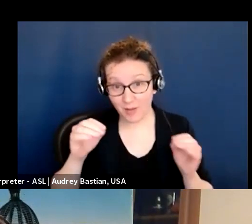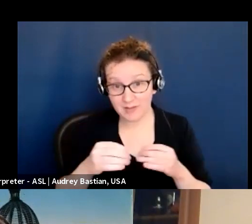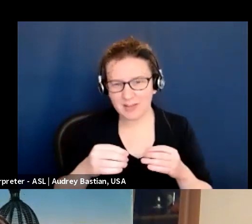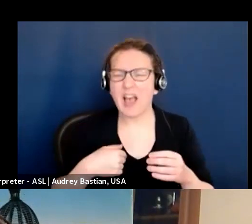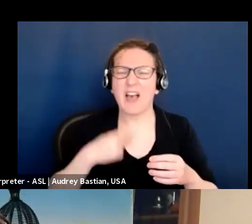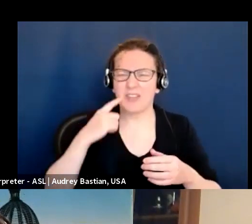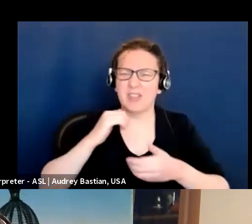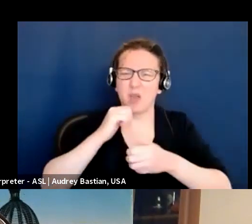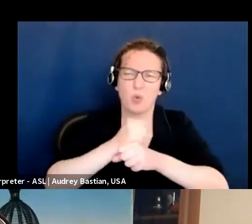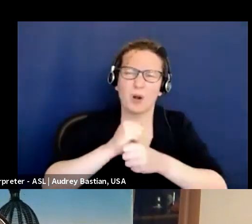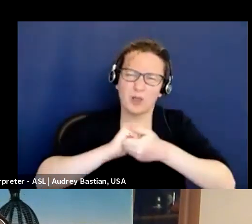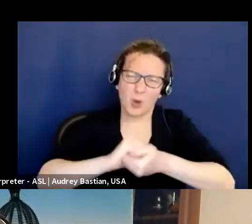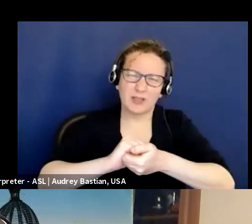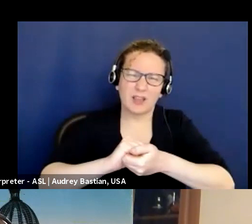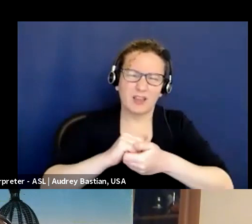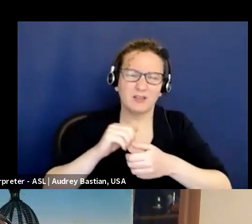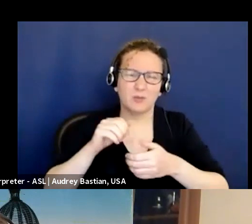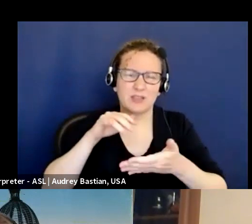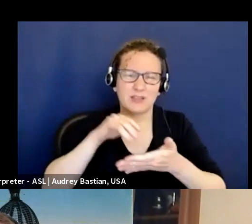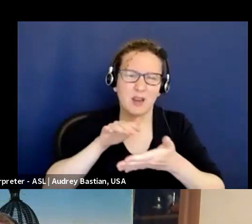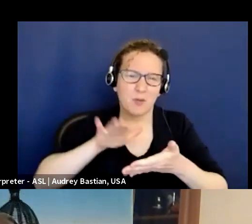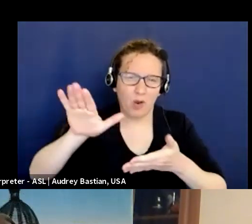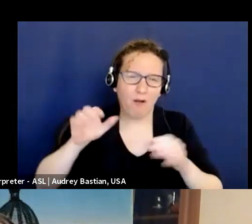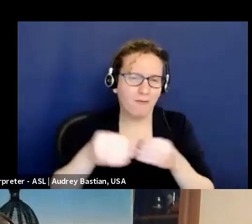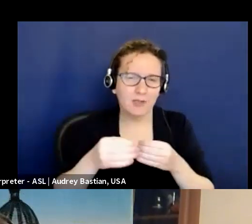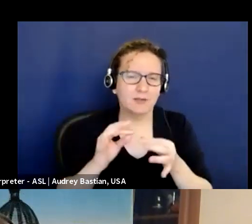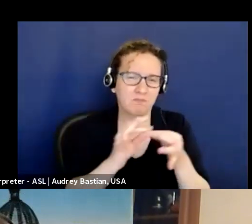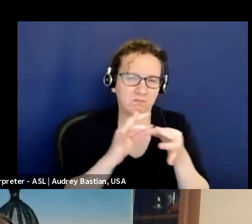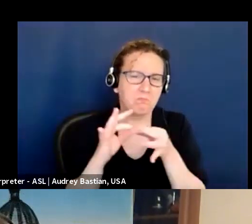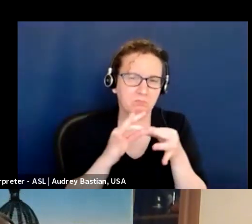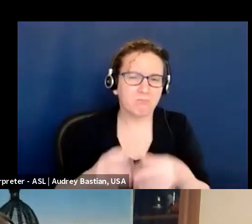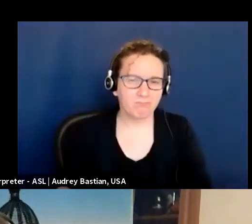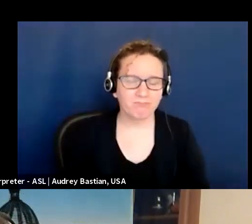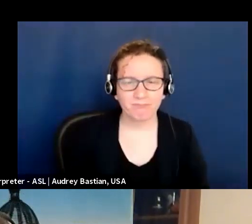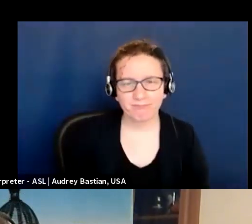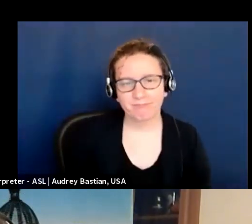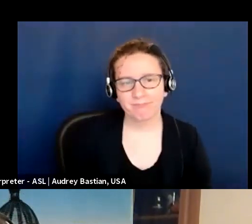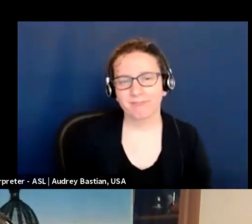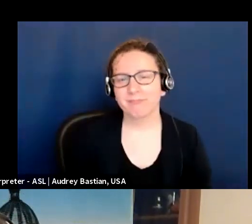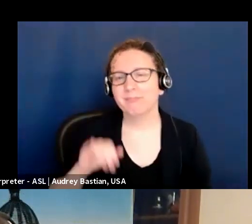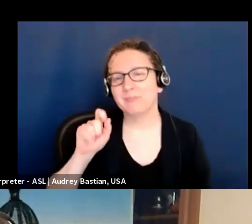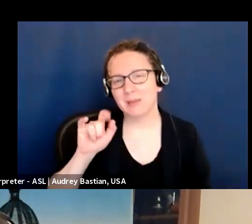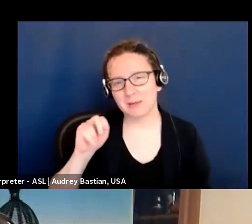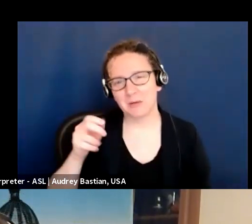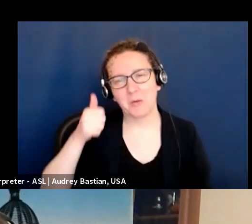very closely with the study abroad office. >> JUSTIN HARFORD: Nice, yeah, that's great.